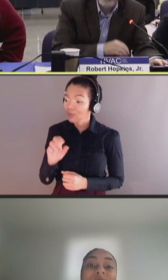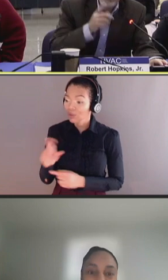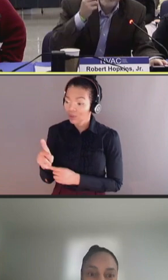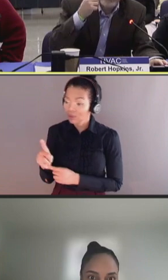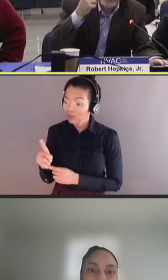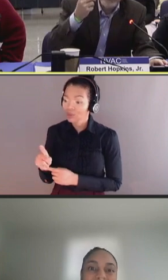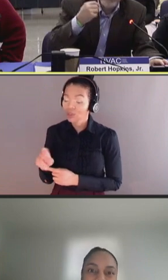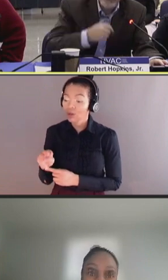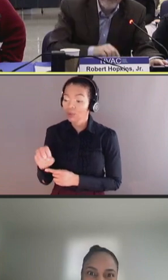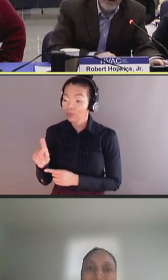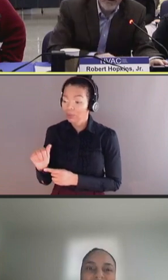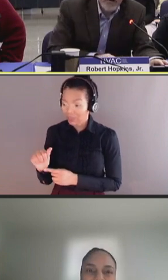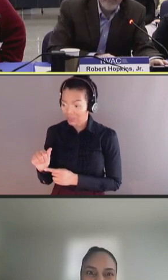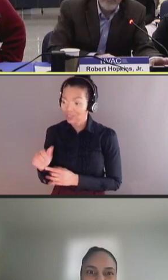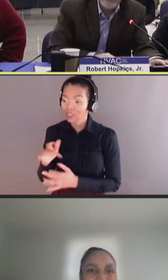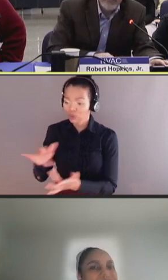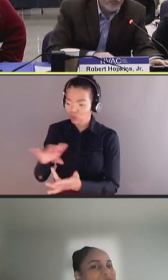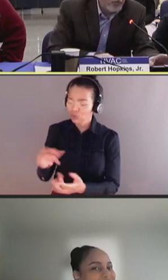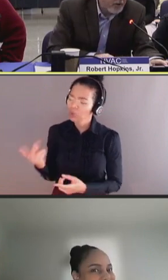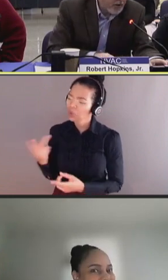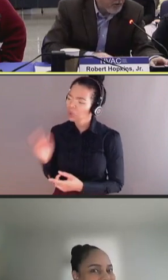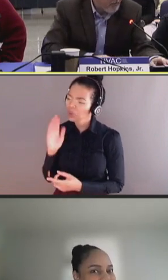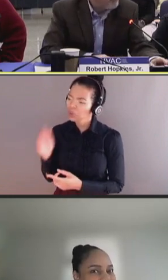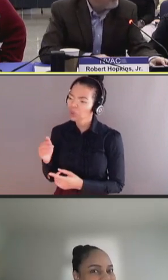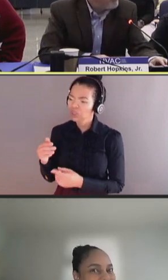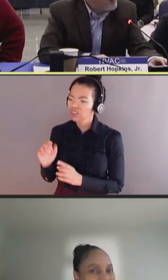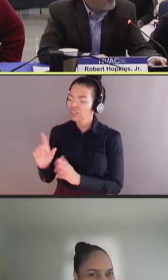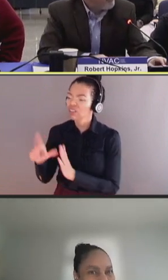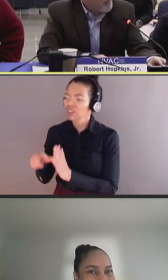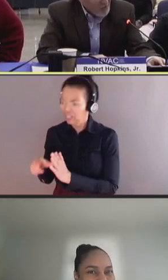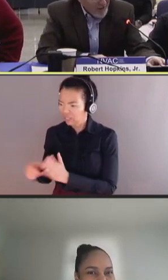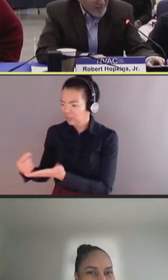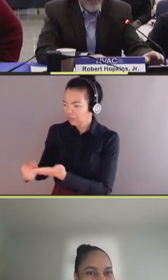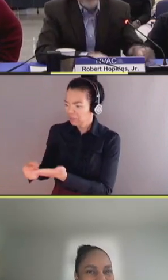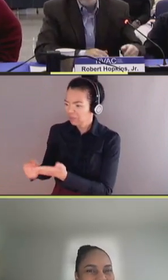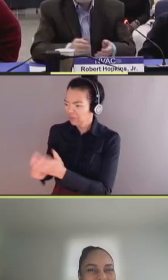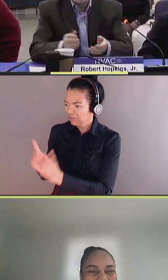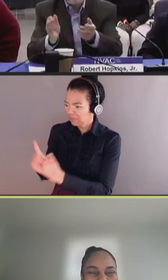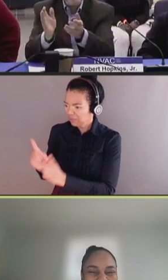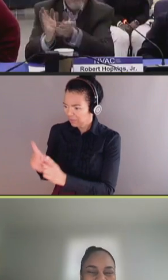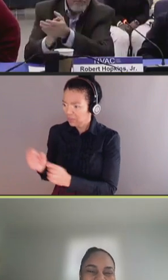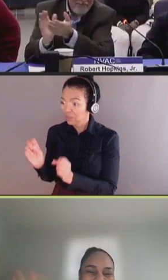and I need an offline conversation [unintelligible]. All right. May Malik: Yes. Robert Hopkins: Thank you again.